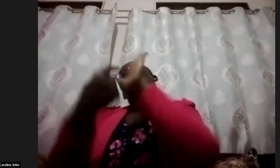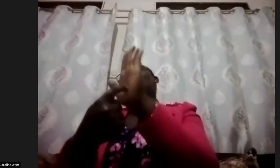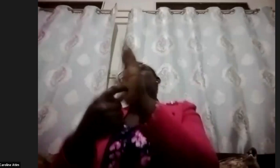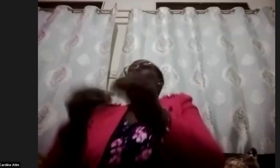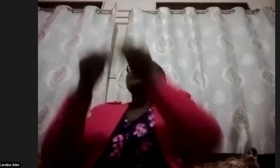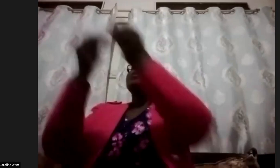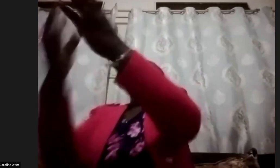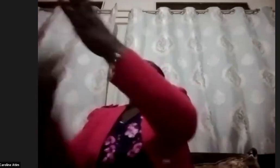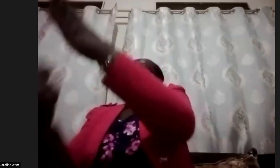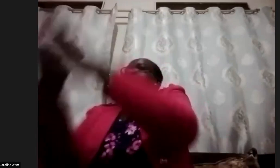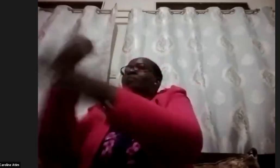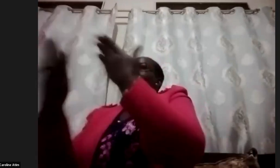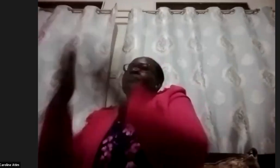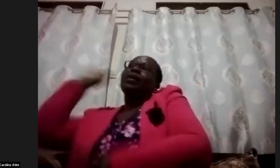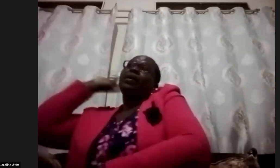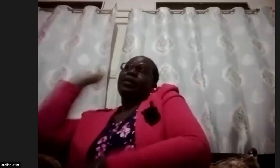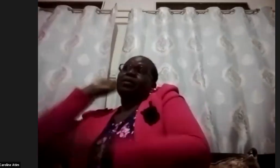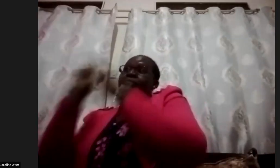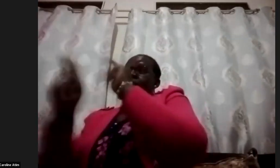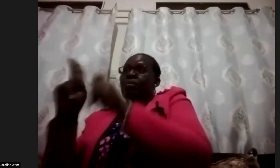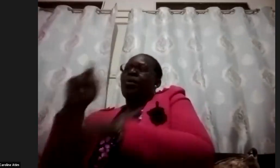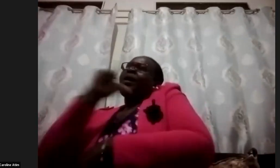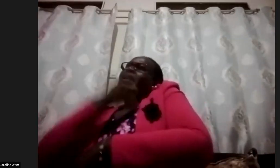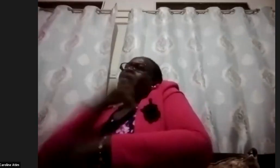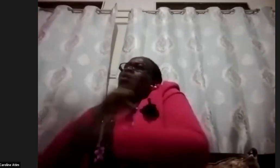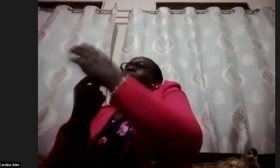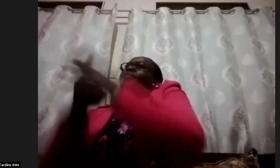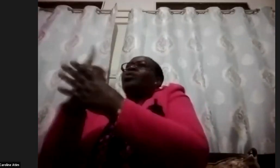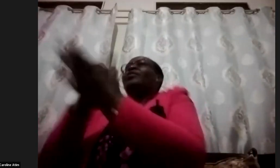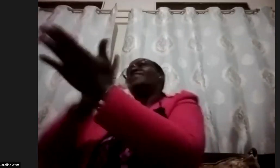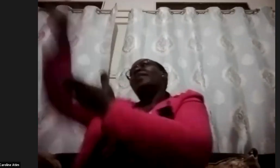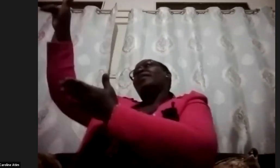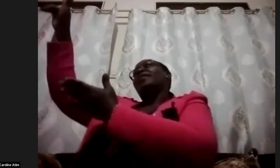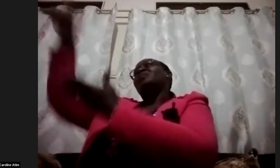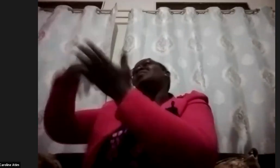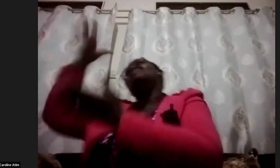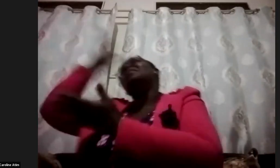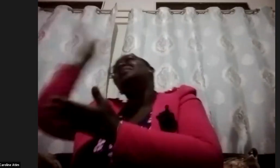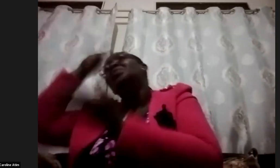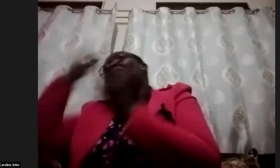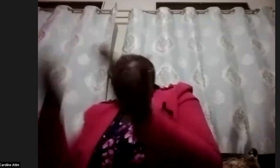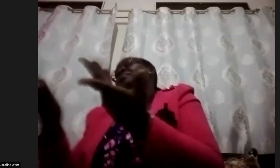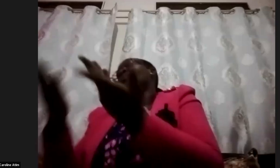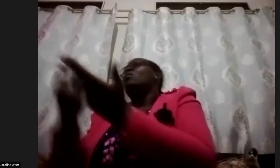share similar experiences and challenges. For example, opportunities are given to the hearing people, for instance, to